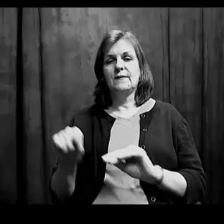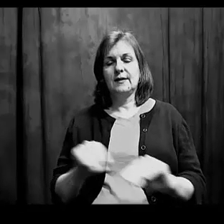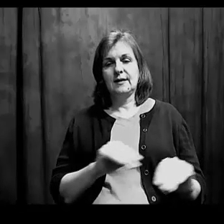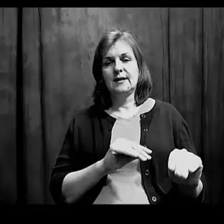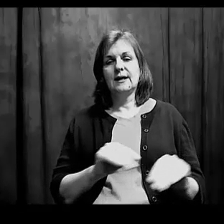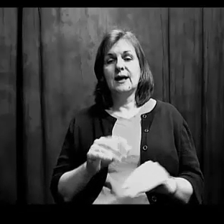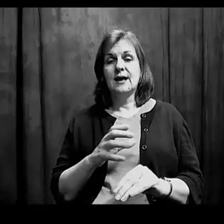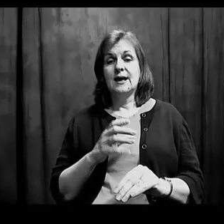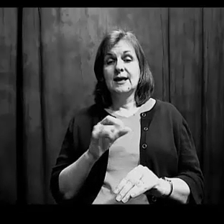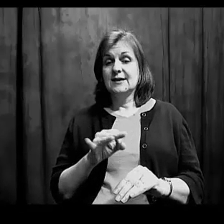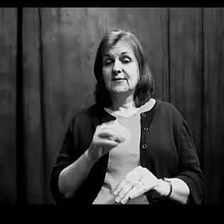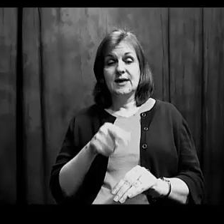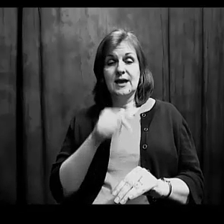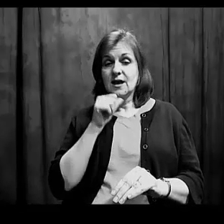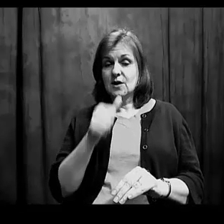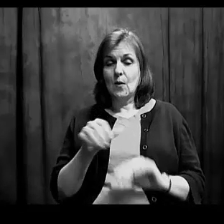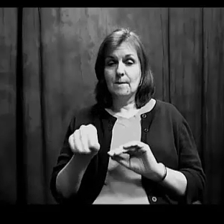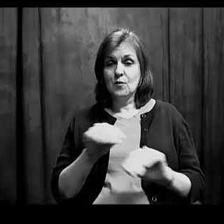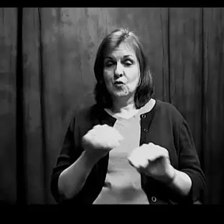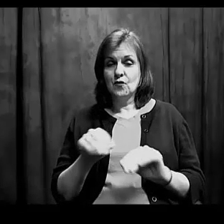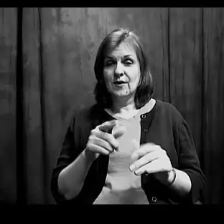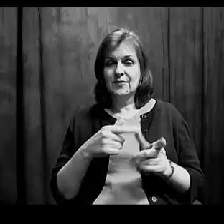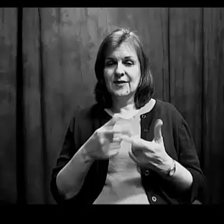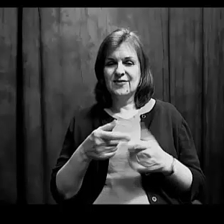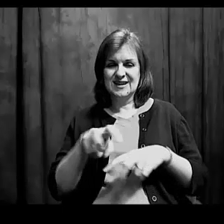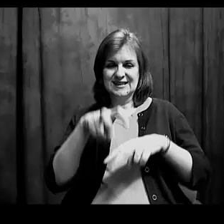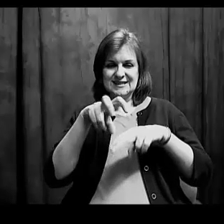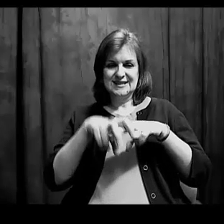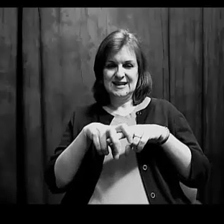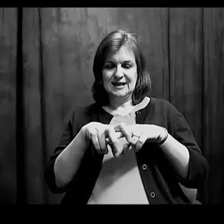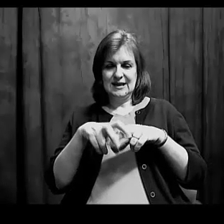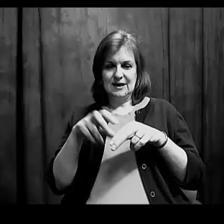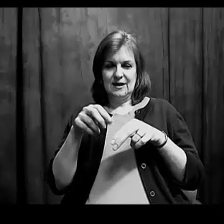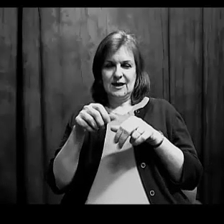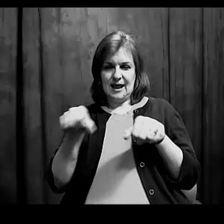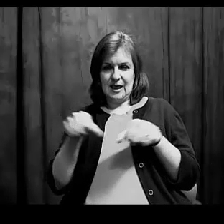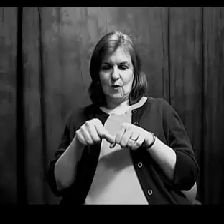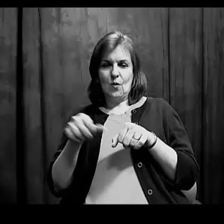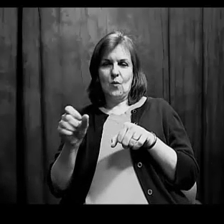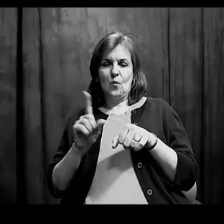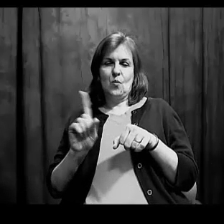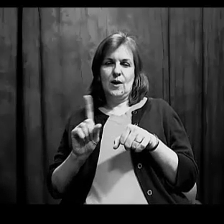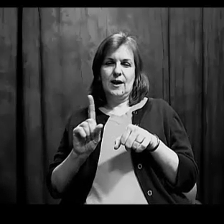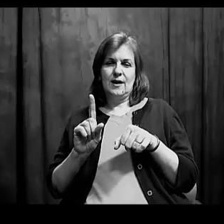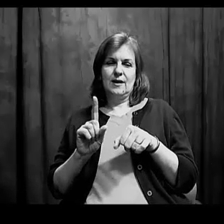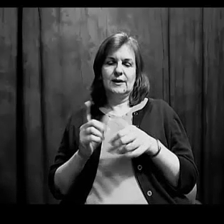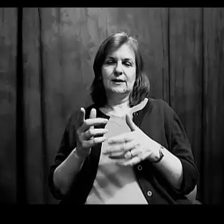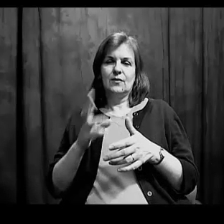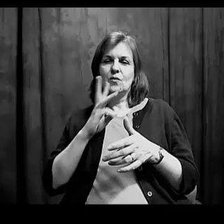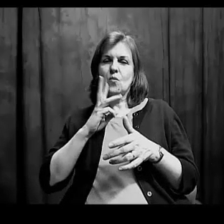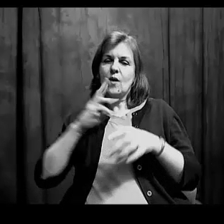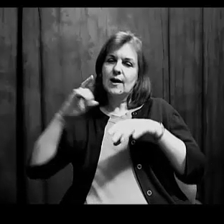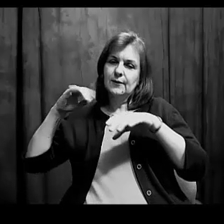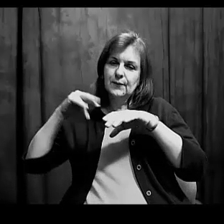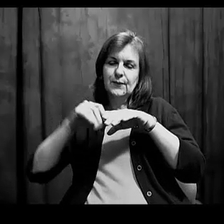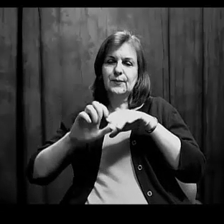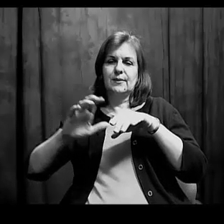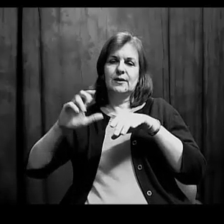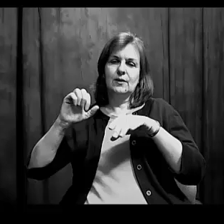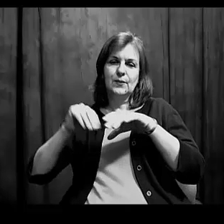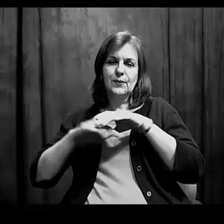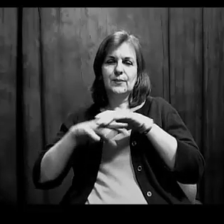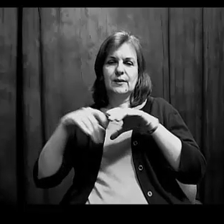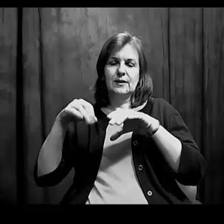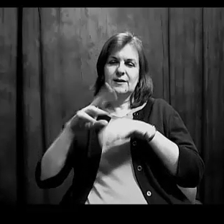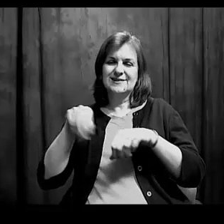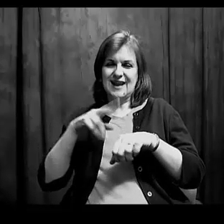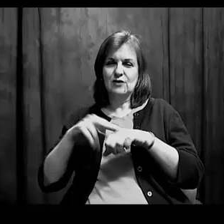and if they're not moving around they are sitting in an area where they would actually have water kind of being forced into their